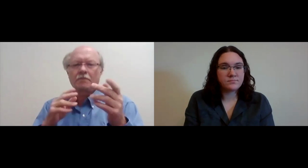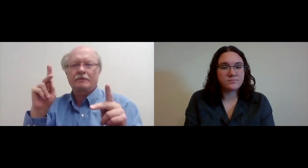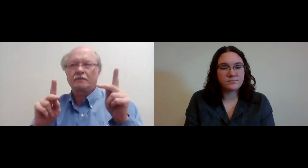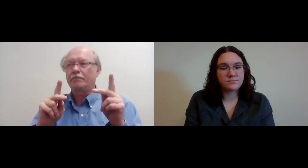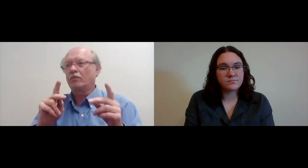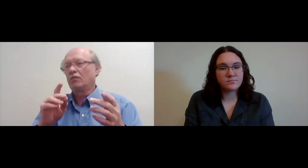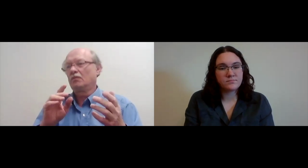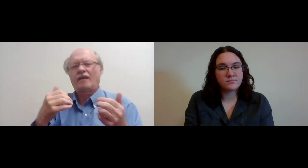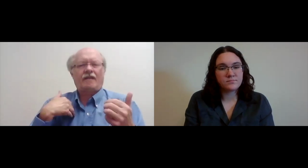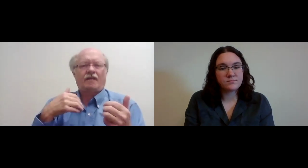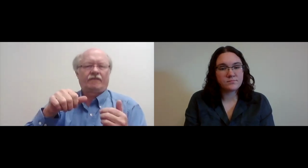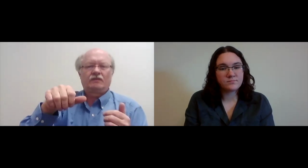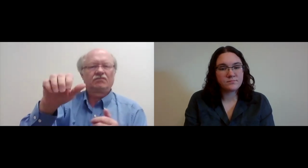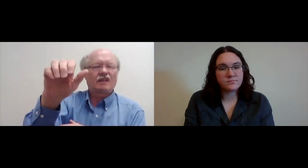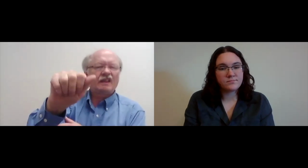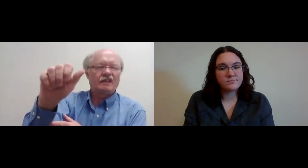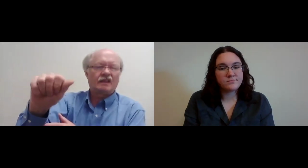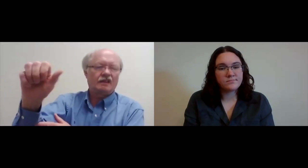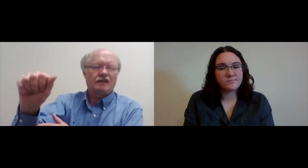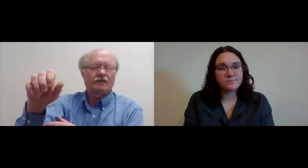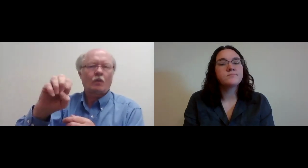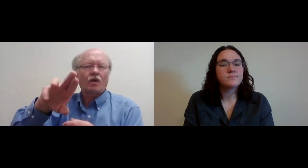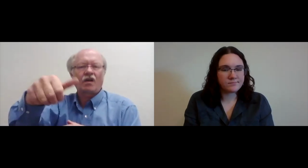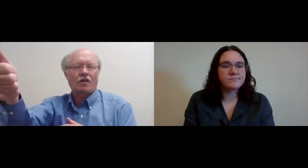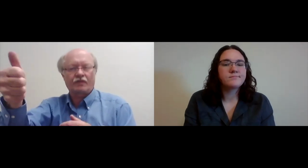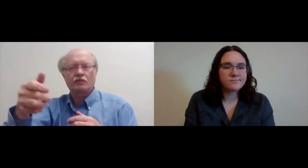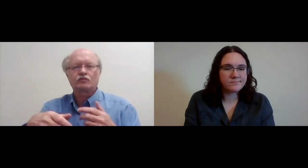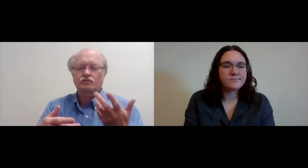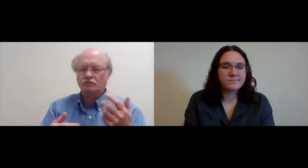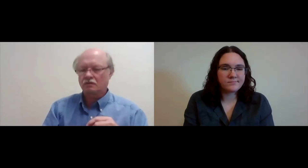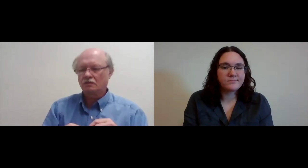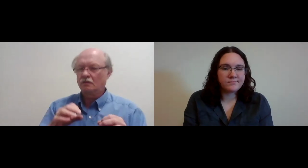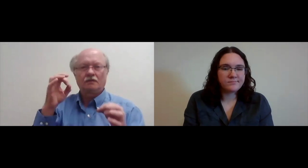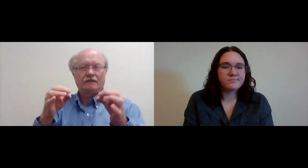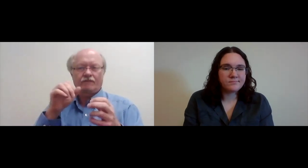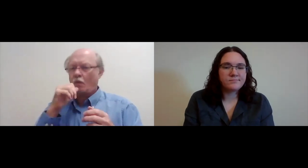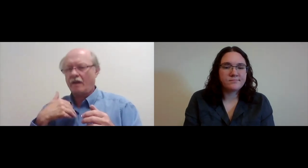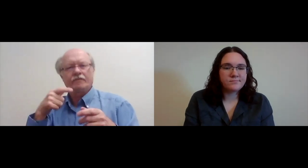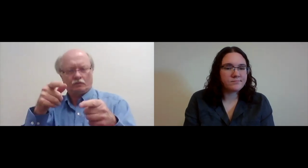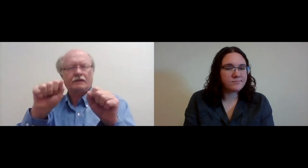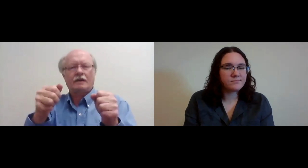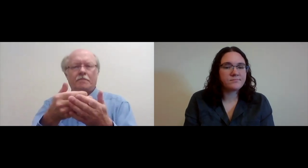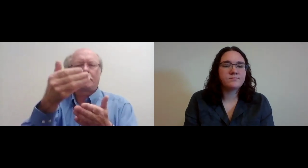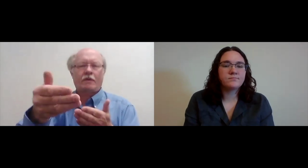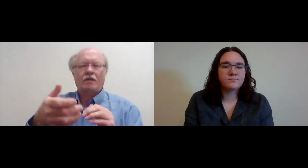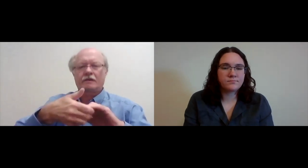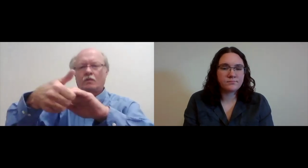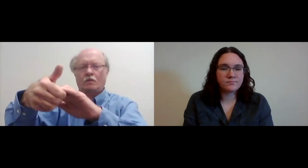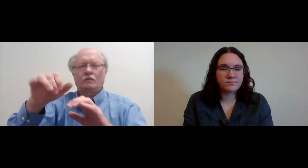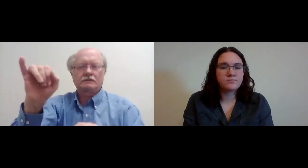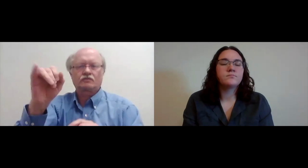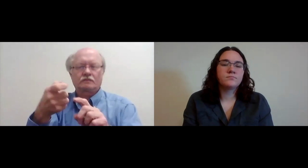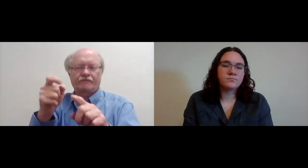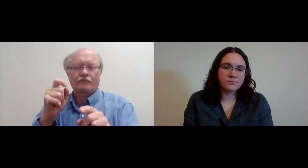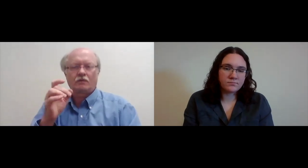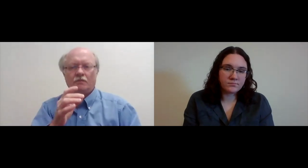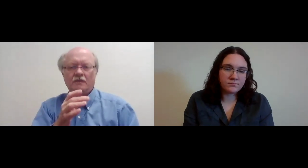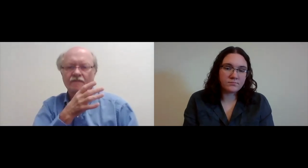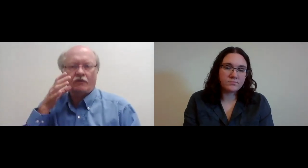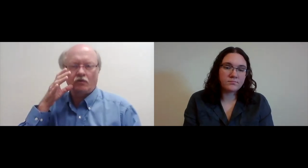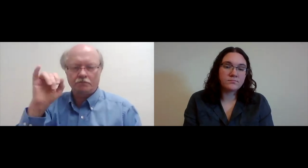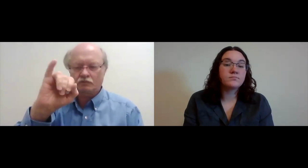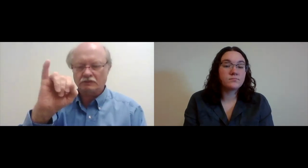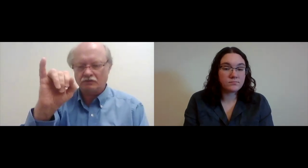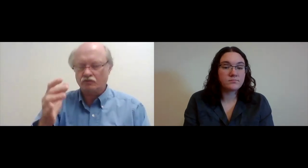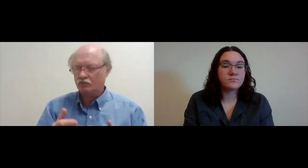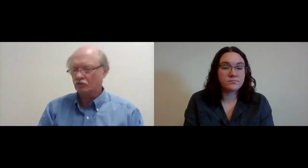Some people have triple A or some other equivalent, if you don't have that you can buy towing insurance from Farmers.